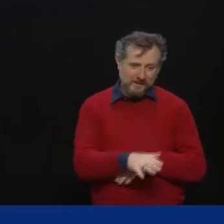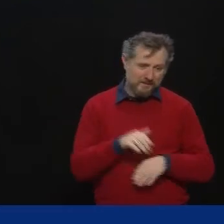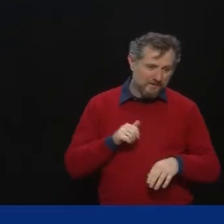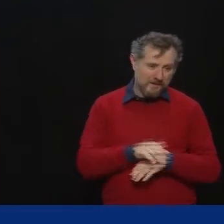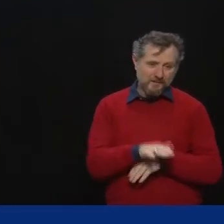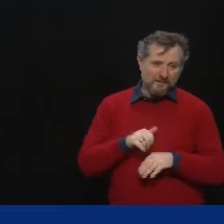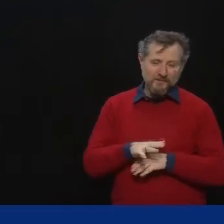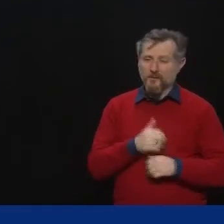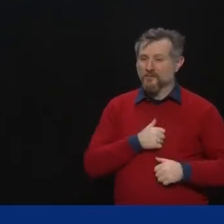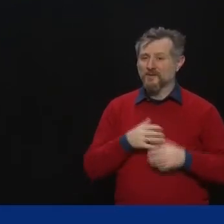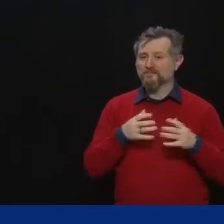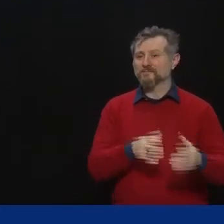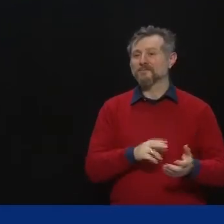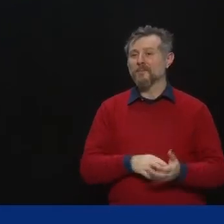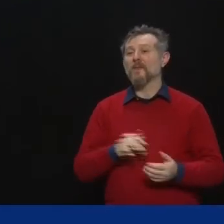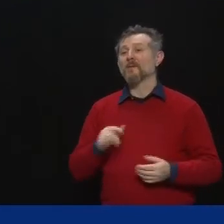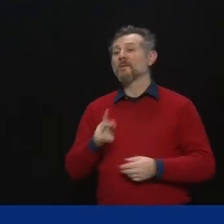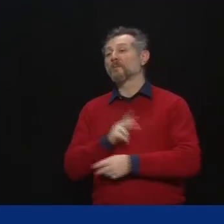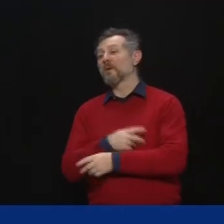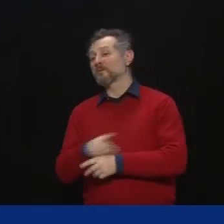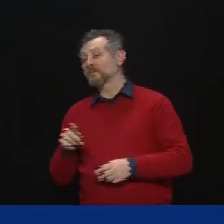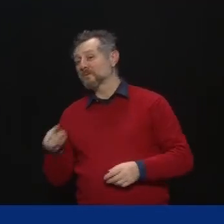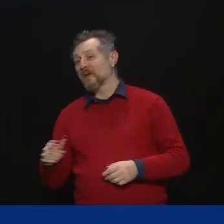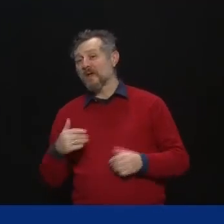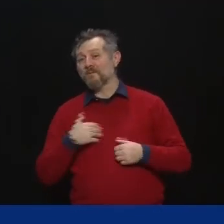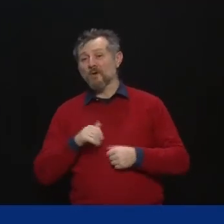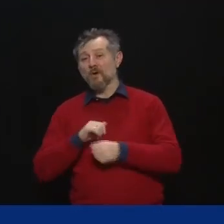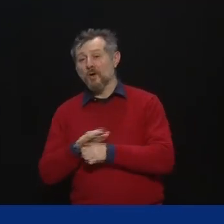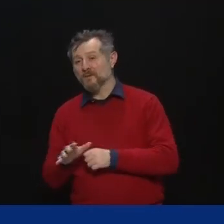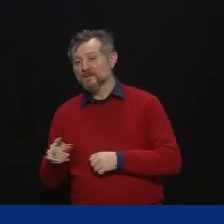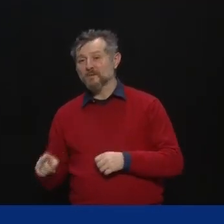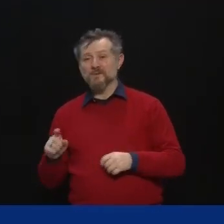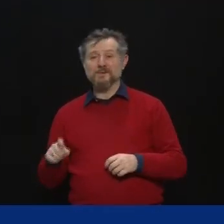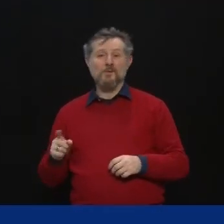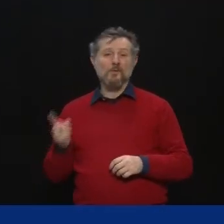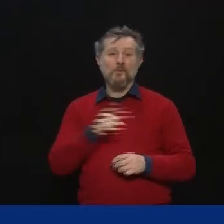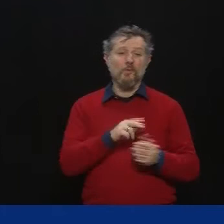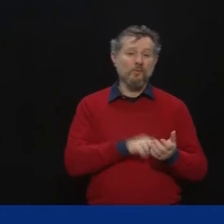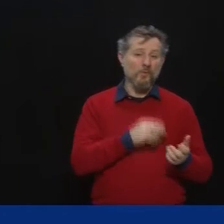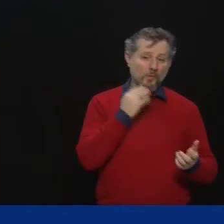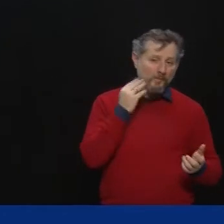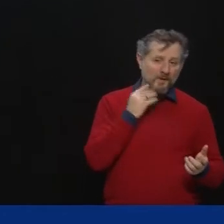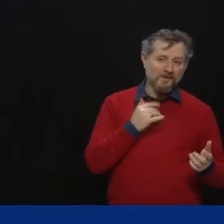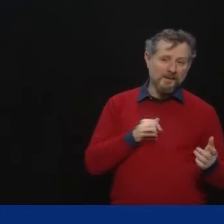SUPPLEMENTAL STAFFING AND EMERGENCY PERSONNEL. WE HAVE DEPLOYED THE NATIONAL